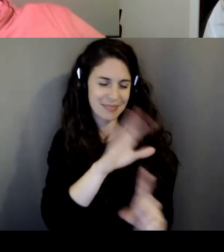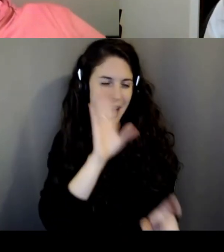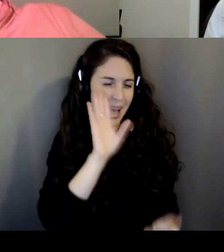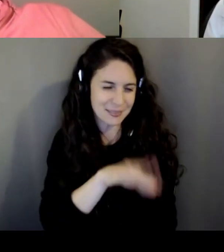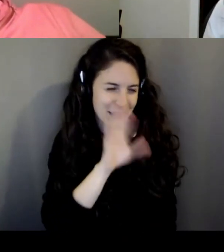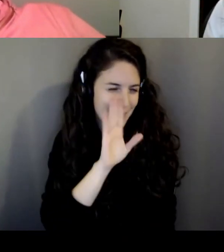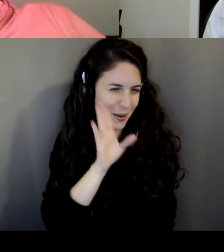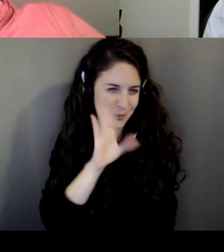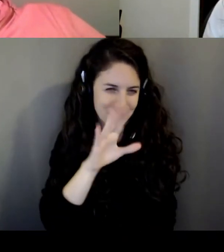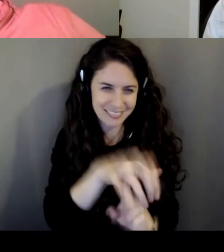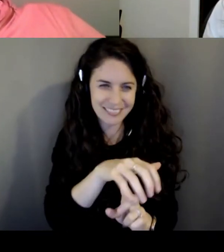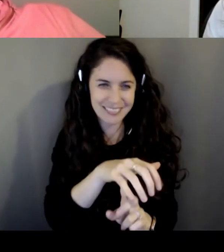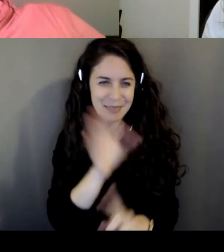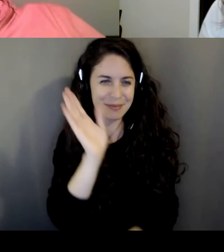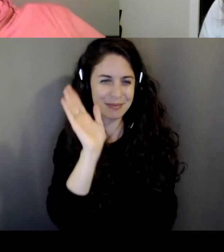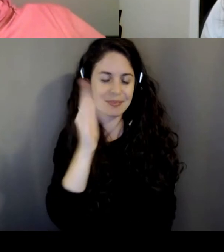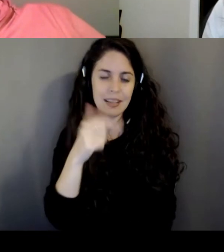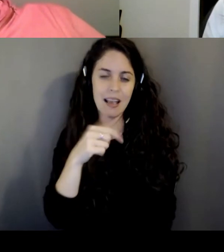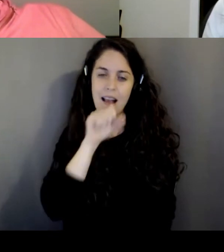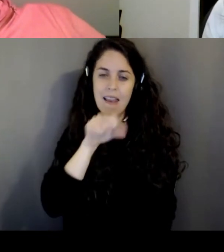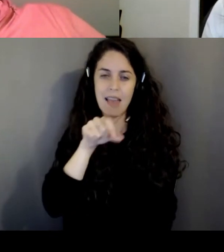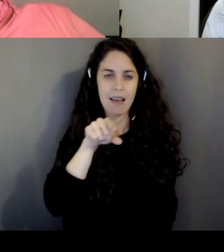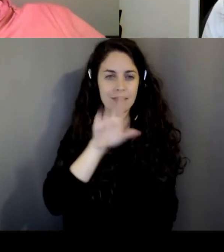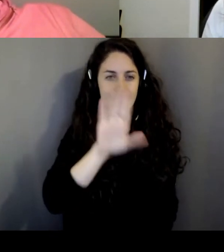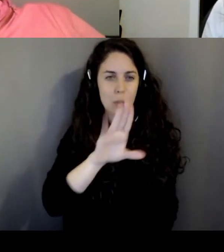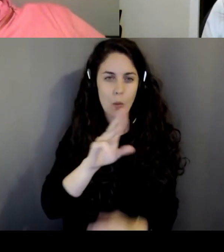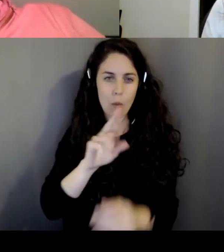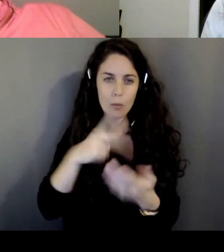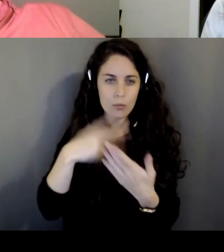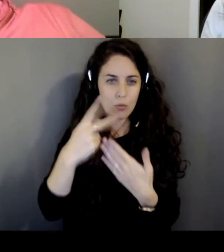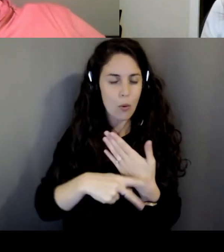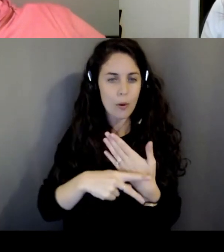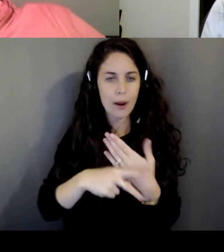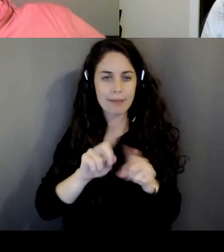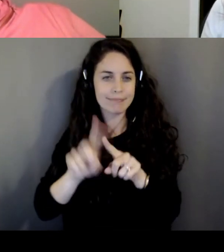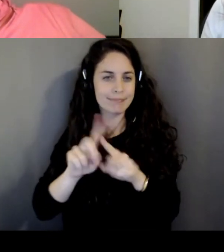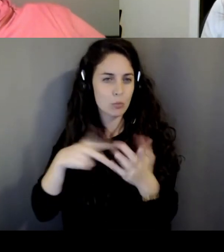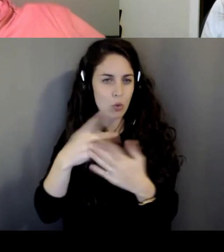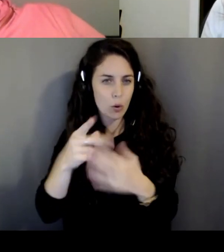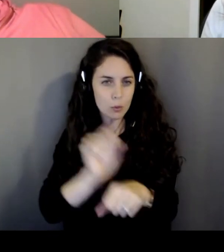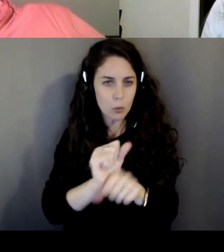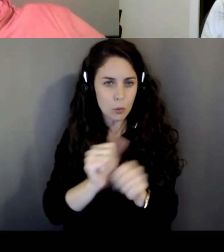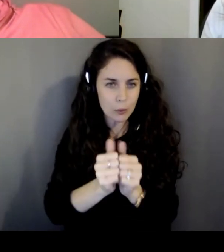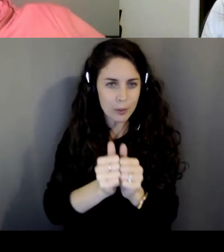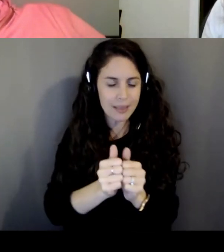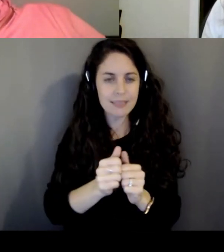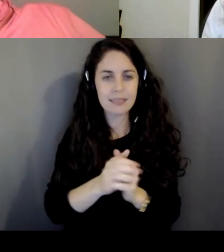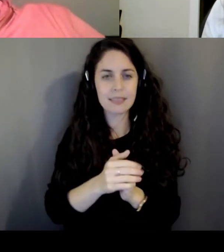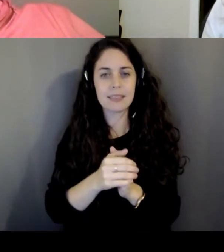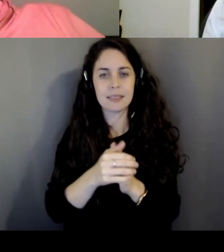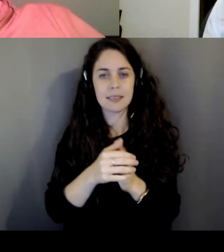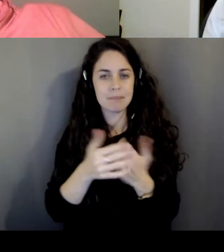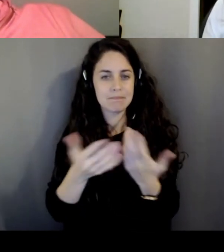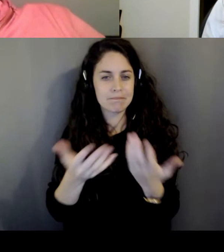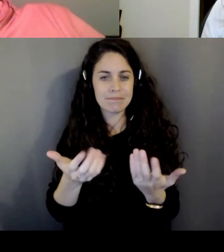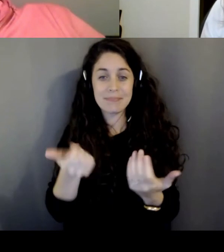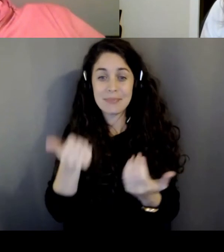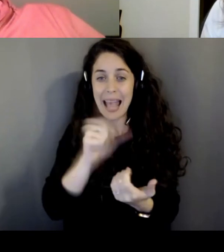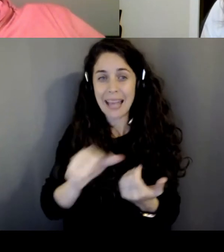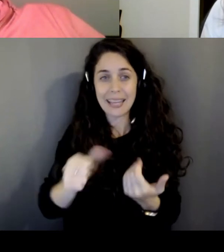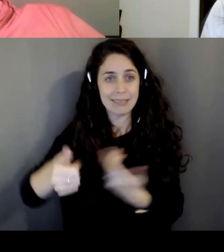love these programs that you work on, and any interaction with the students who participate